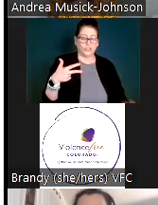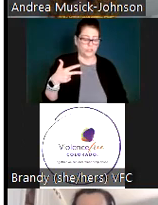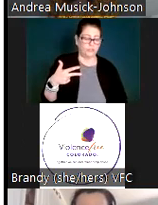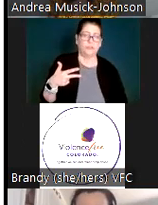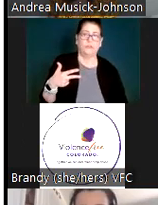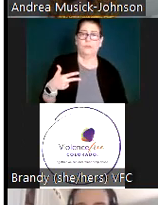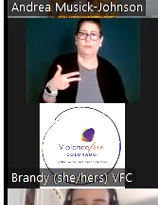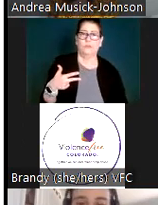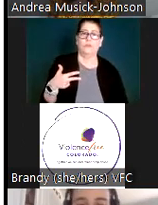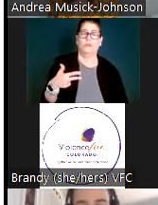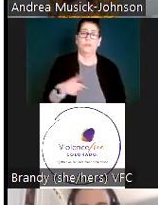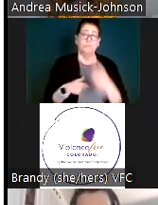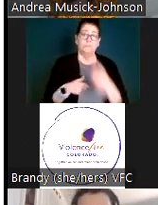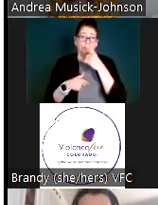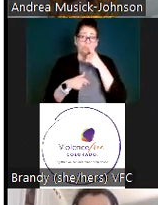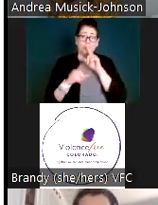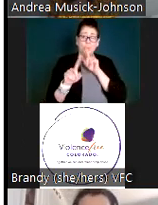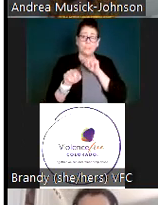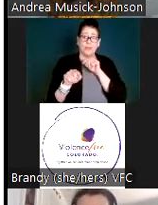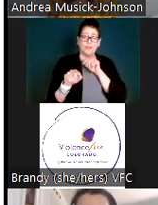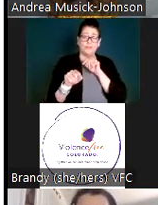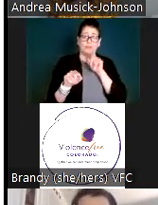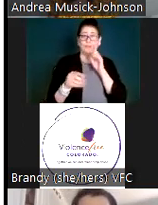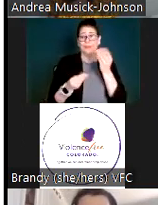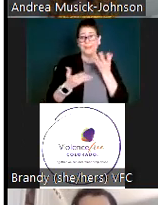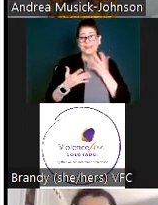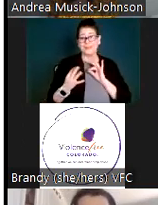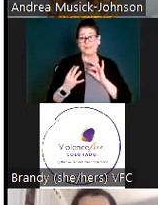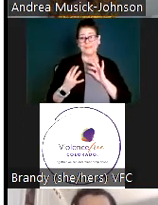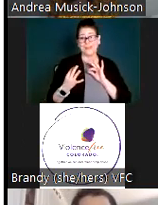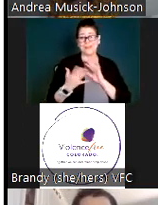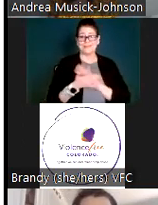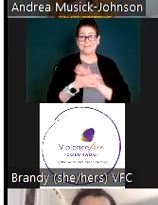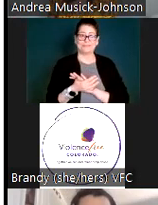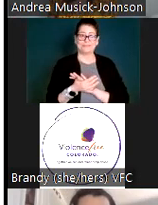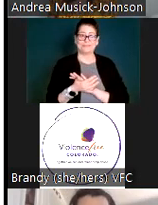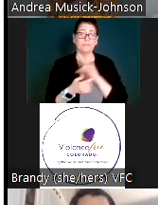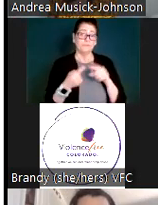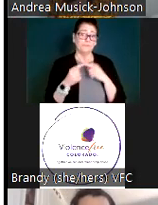sharing your feedback with us. And when we send out the follow-up email, we will